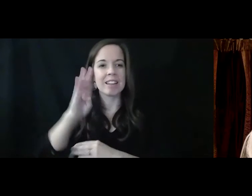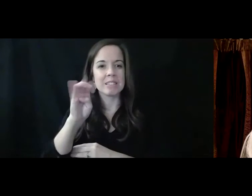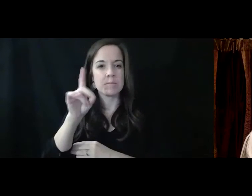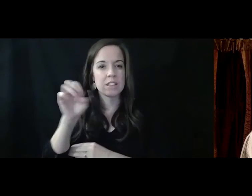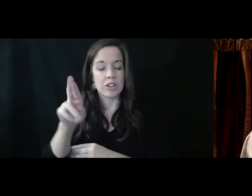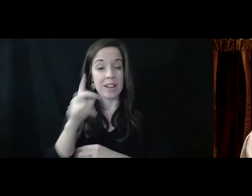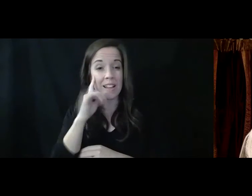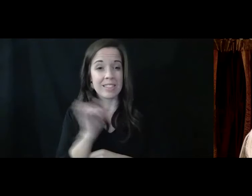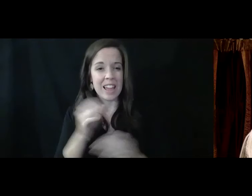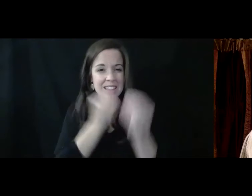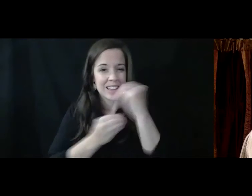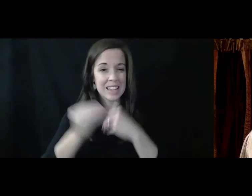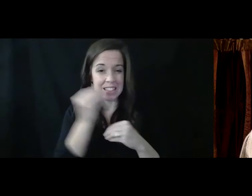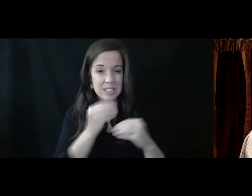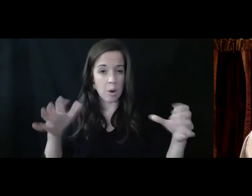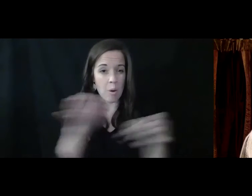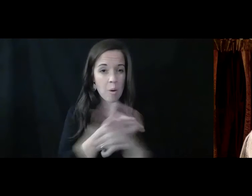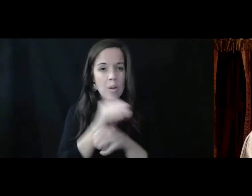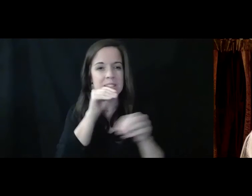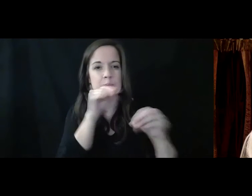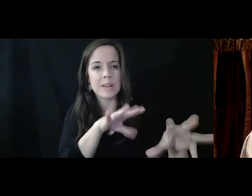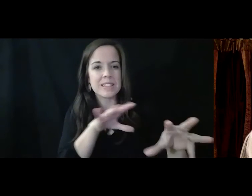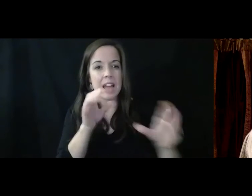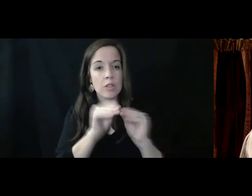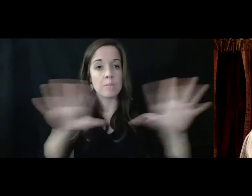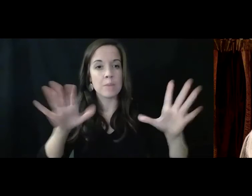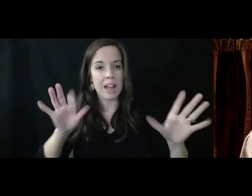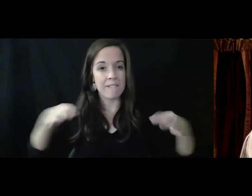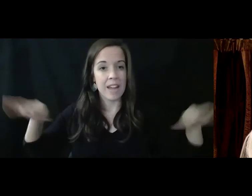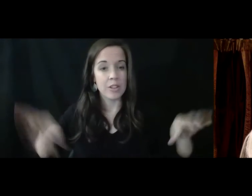out the bright feathers // without a bird to hold them together // that’s what it’s like